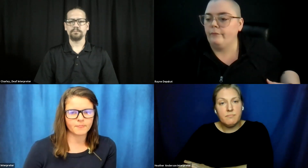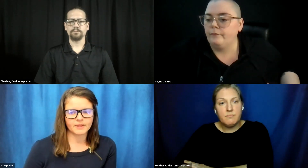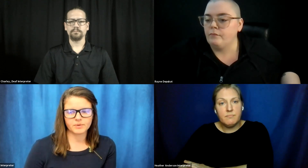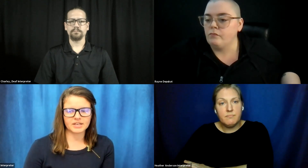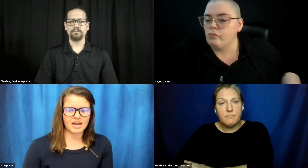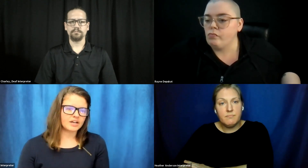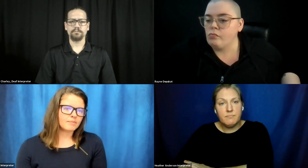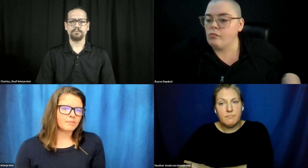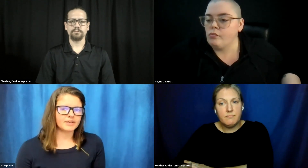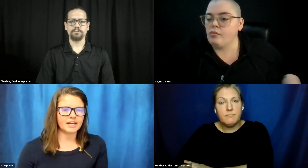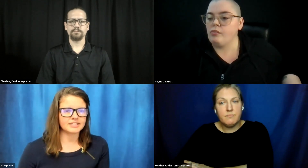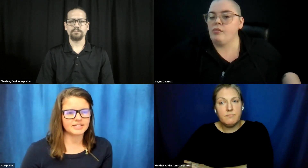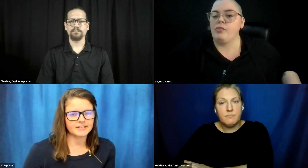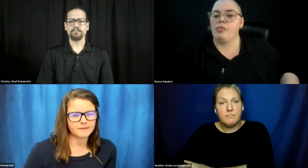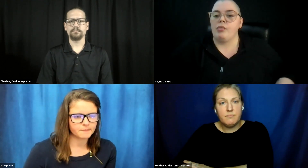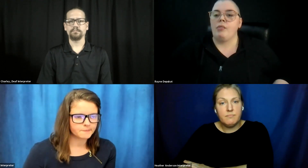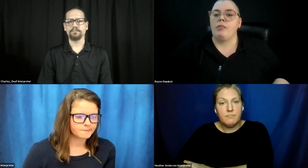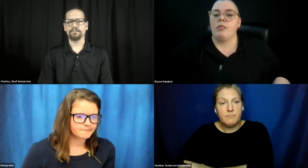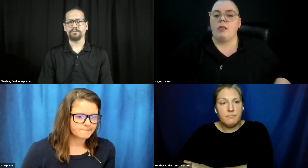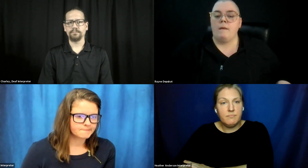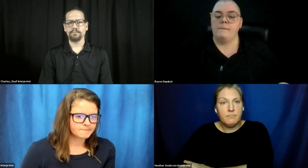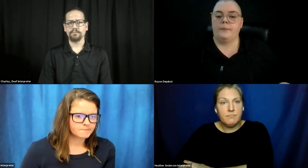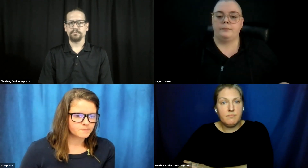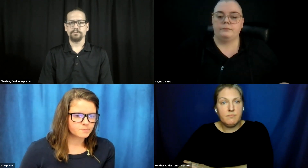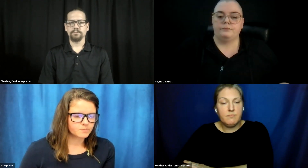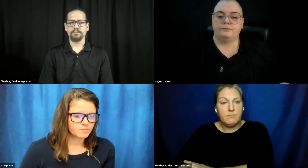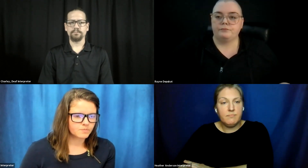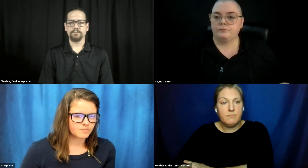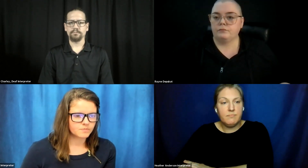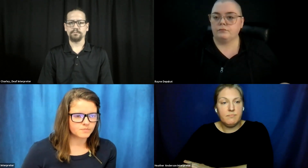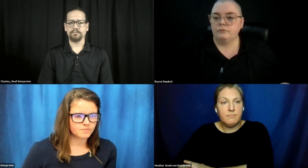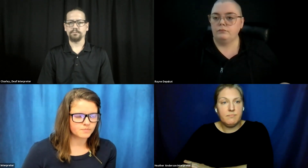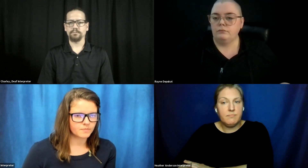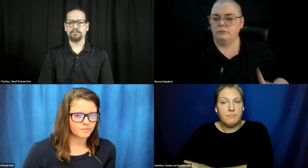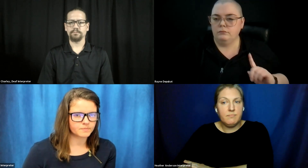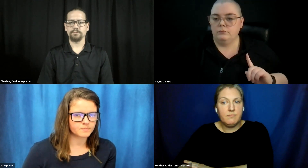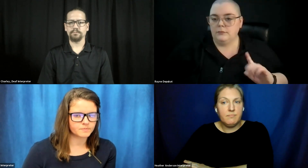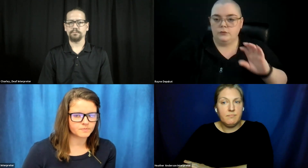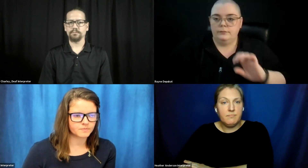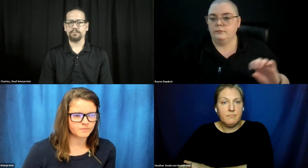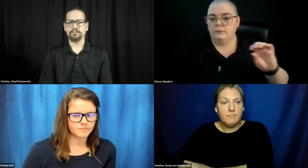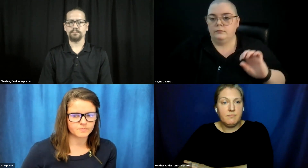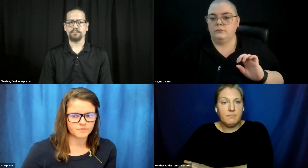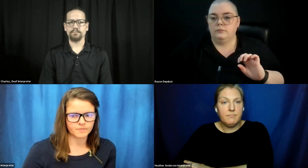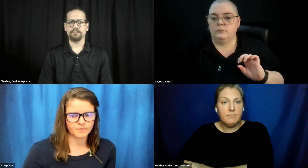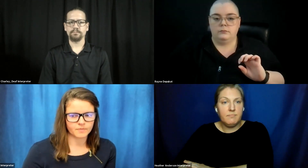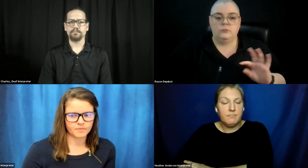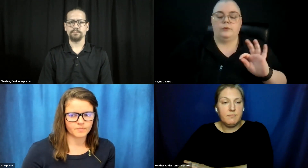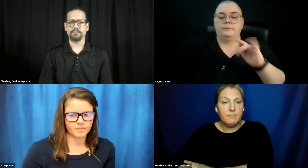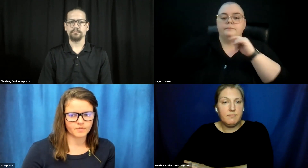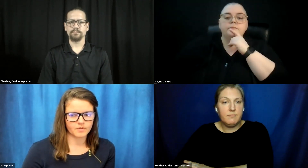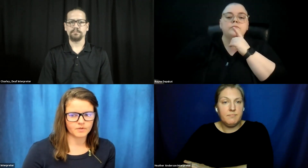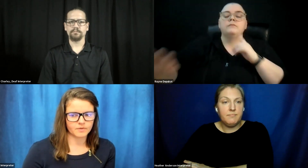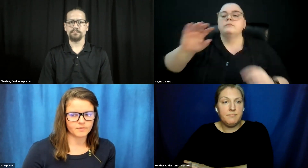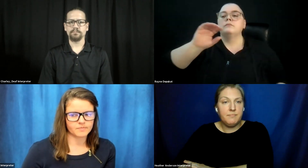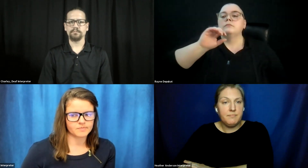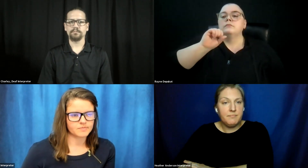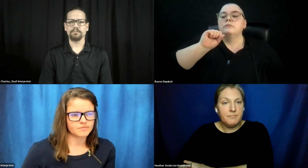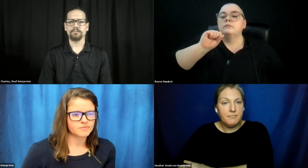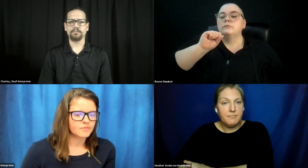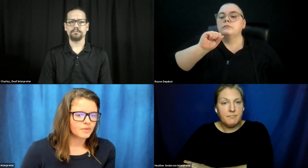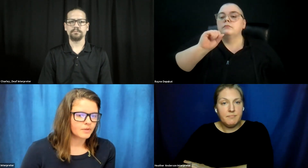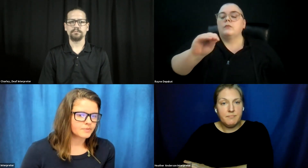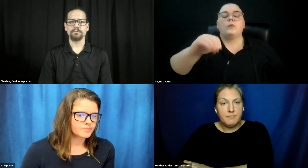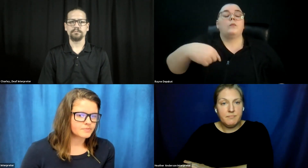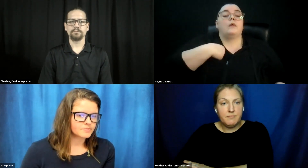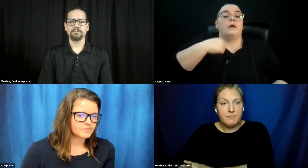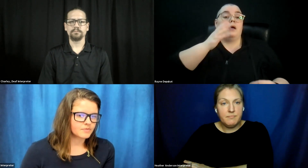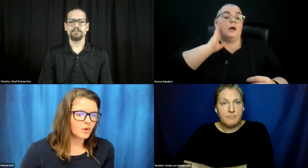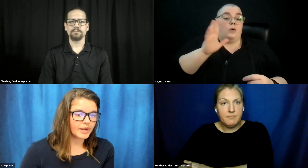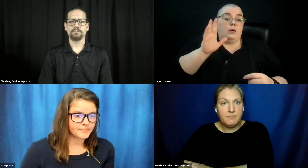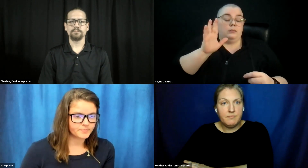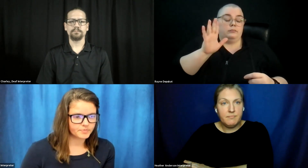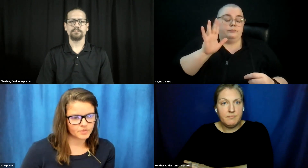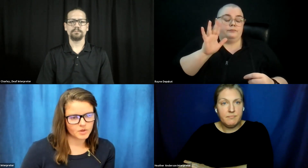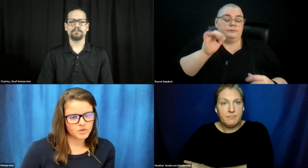We can have it from off the game as needed.